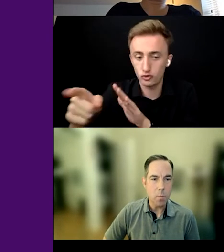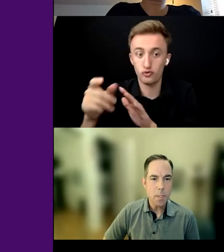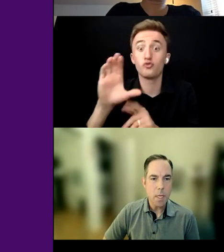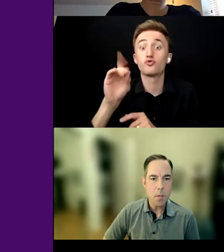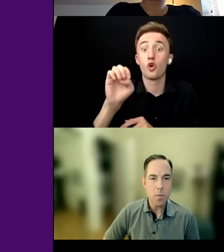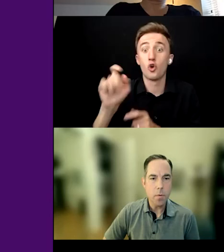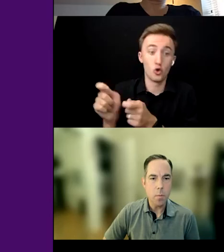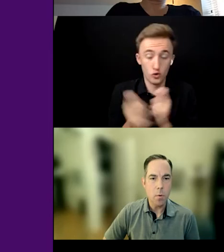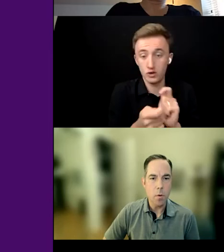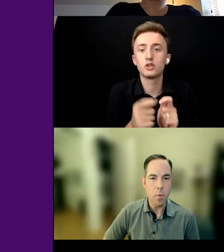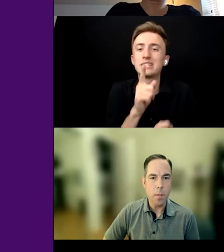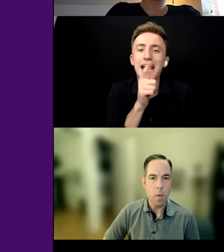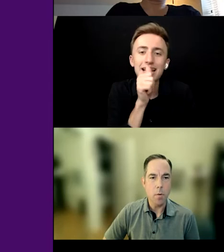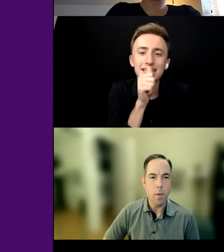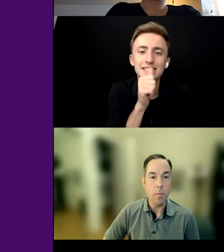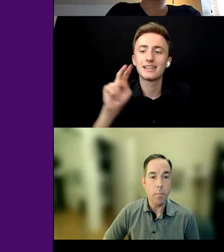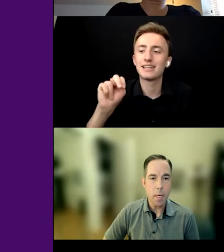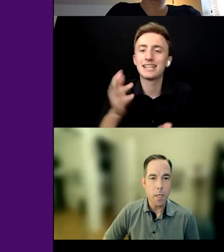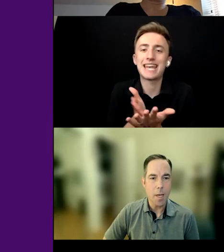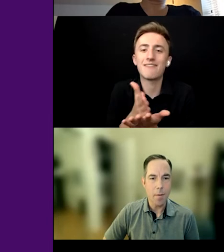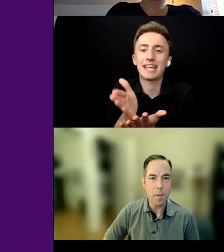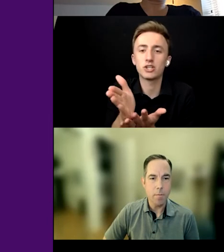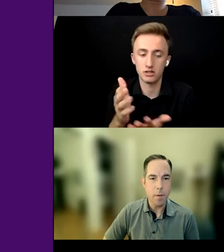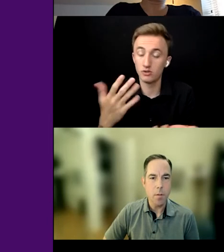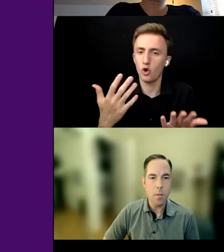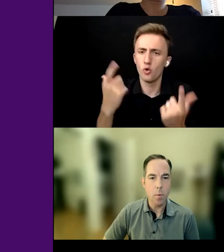what does that do for someone who wants to go to a different page after they finish the one